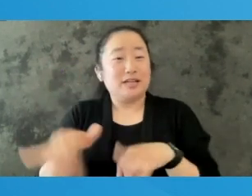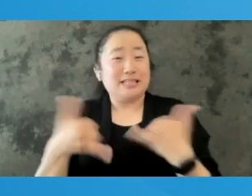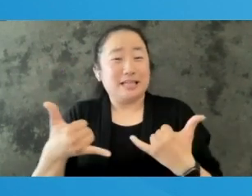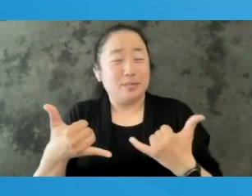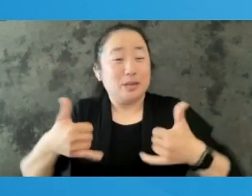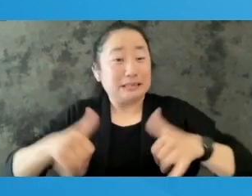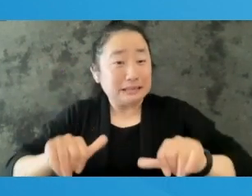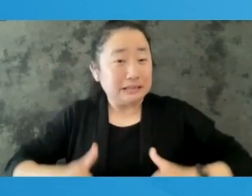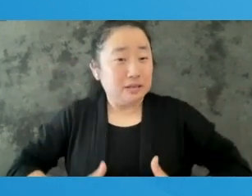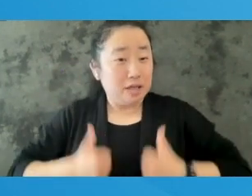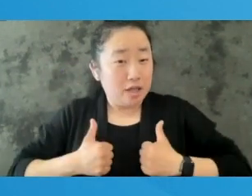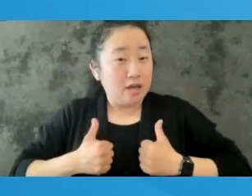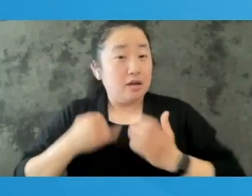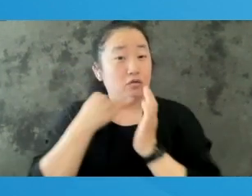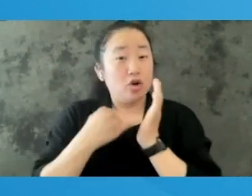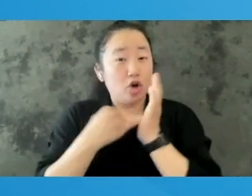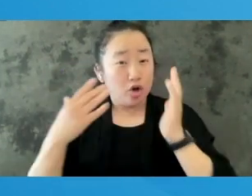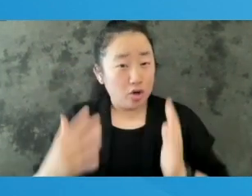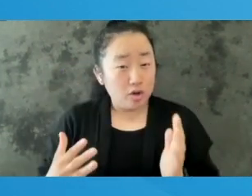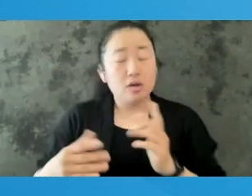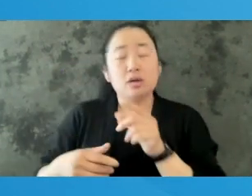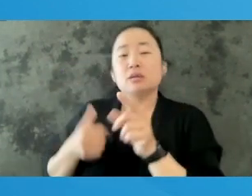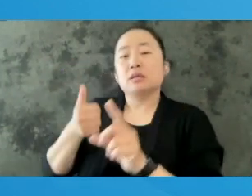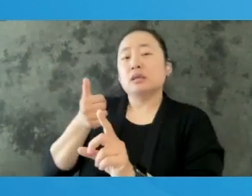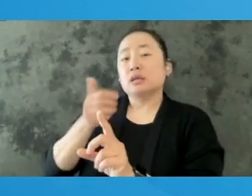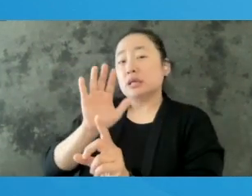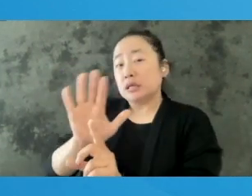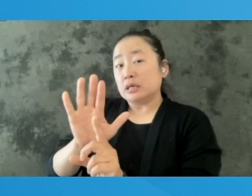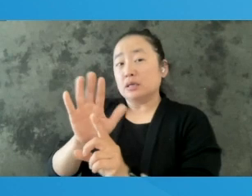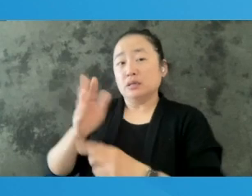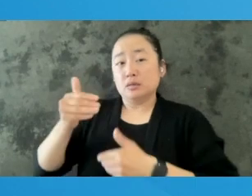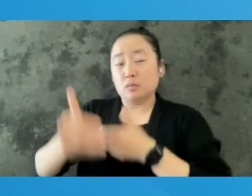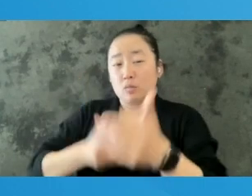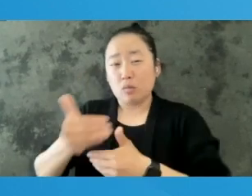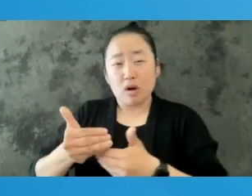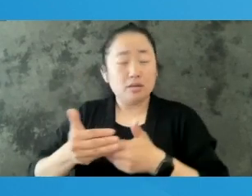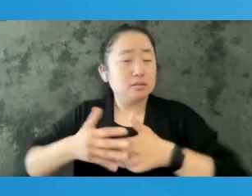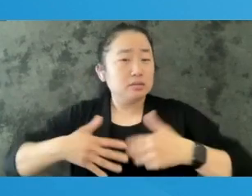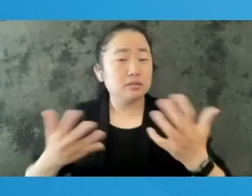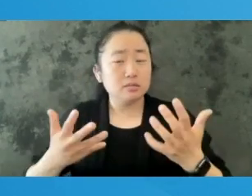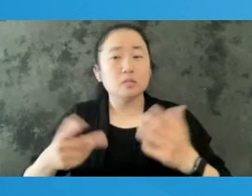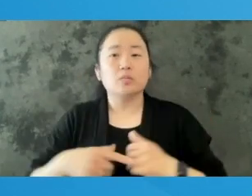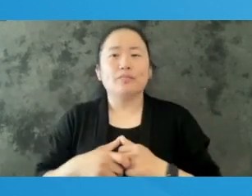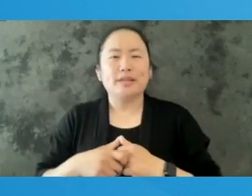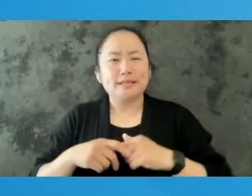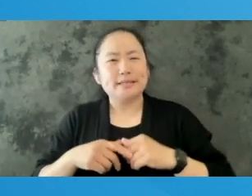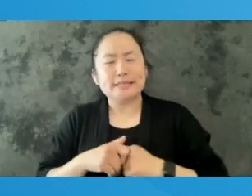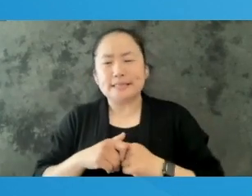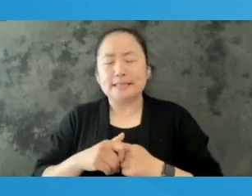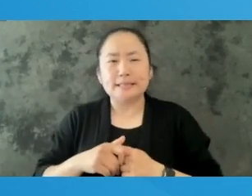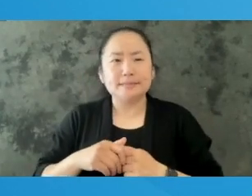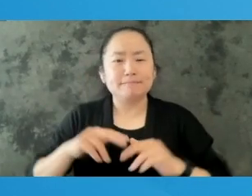His process is very much about sort of exploring places, exploring history, asking questions,